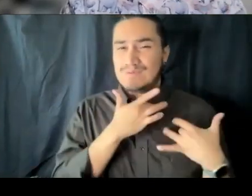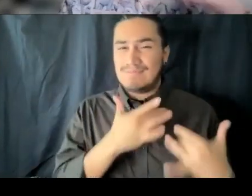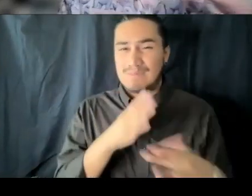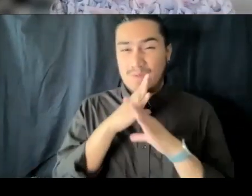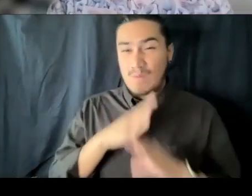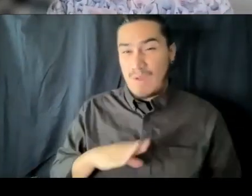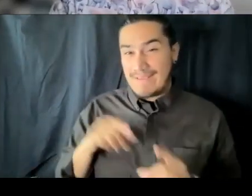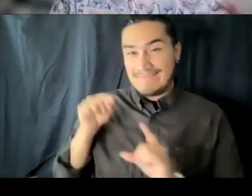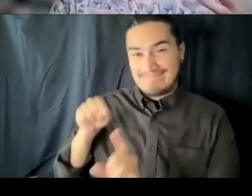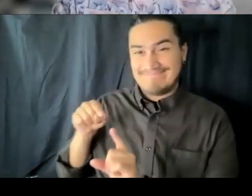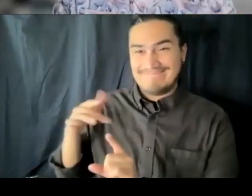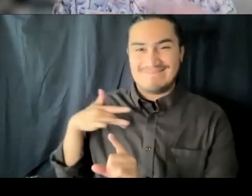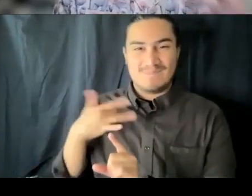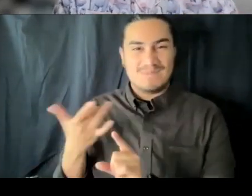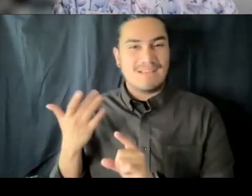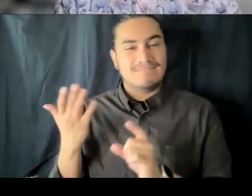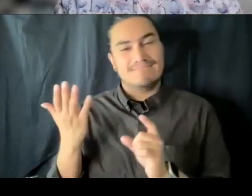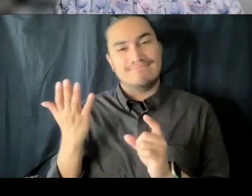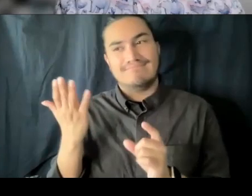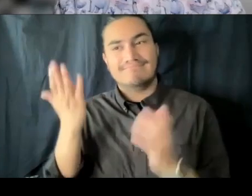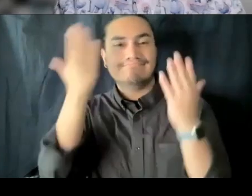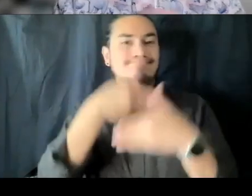can be overlooked as needing additional support.